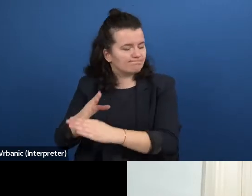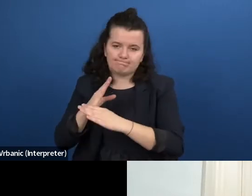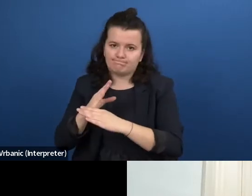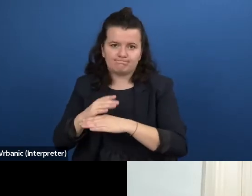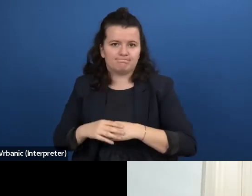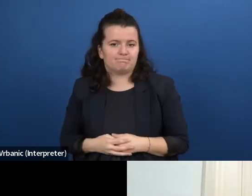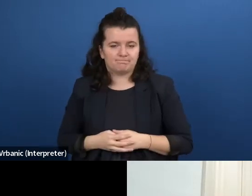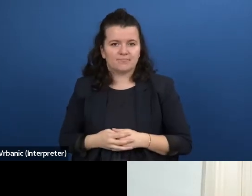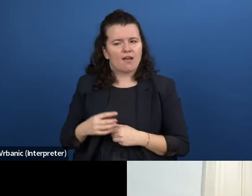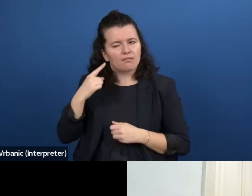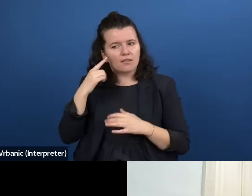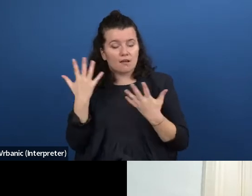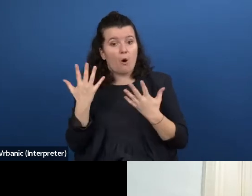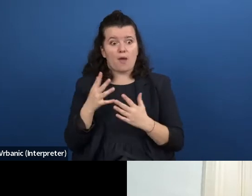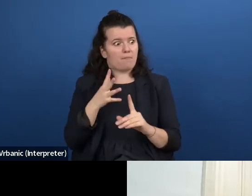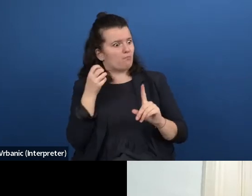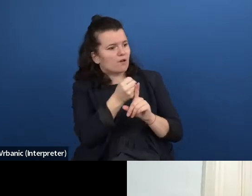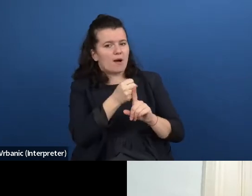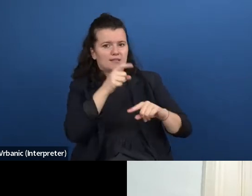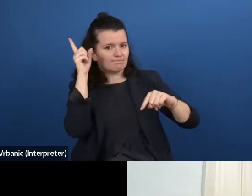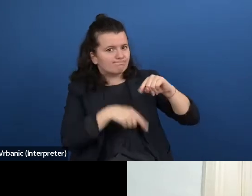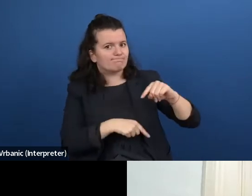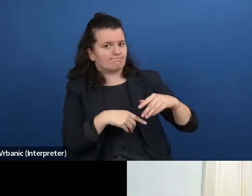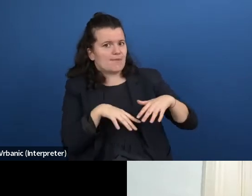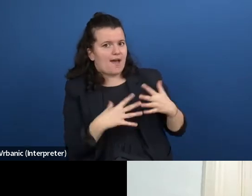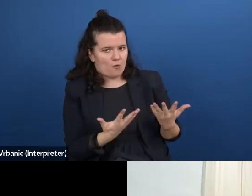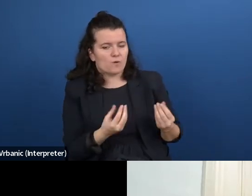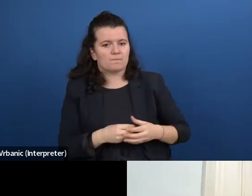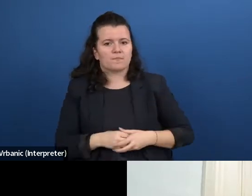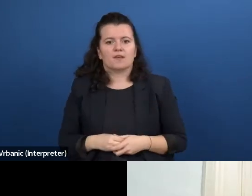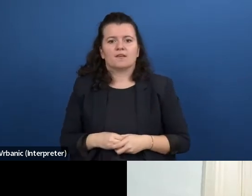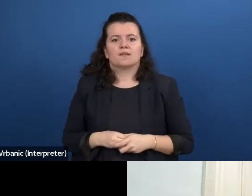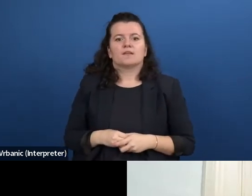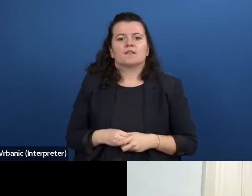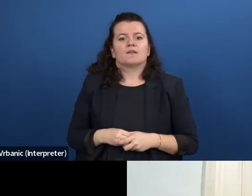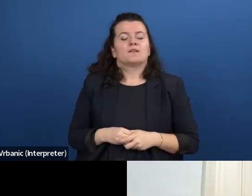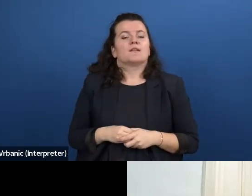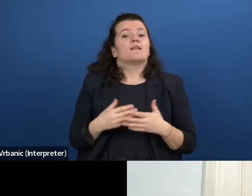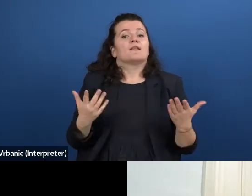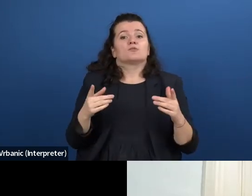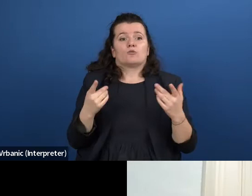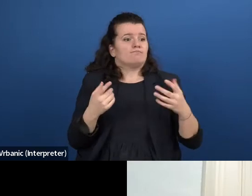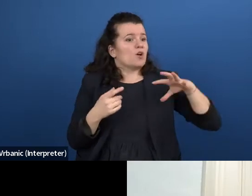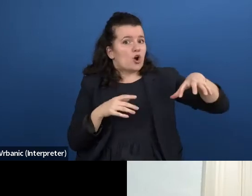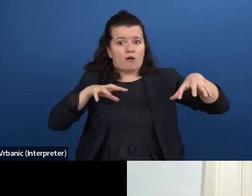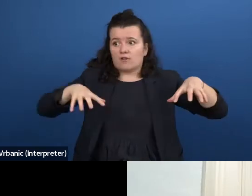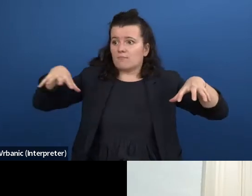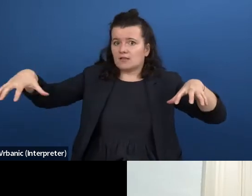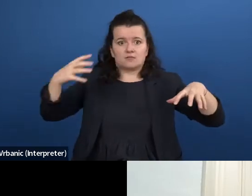so for instance, one recommendation EDF added was that states adopt stronger measures for traffickers